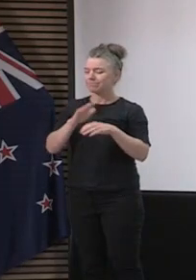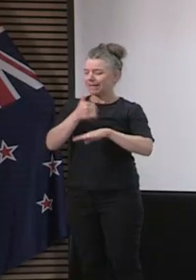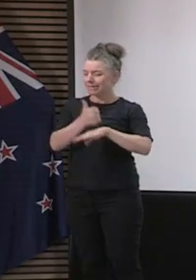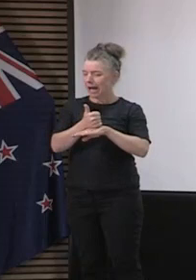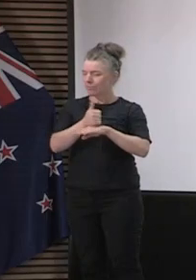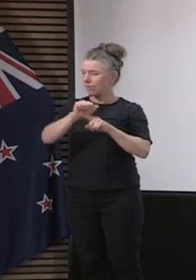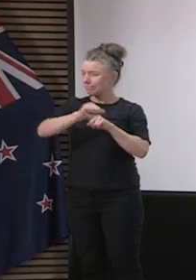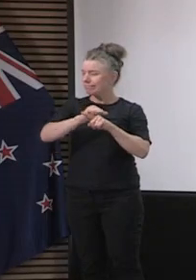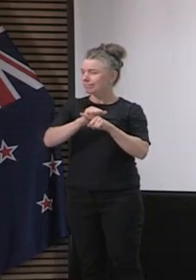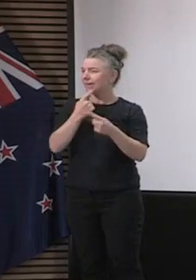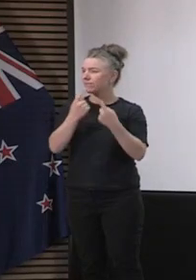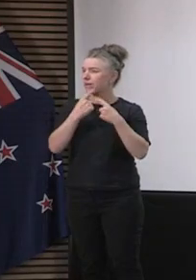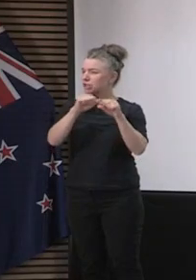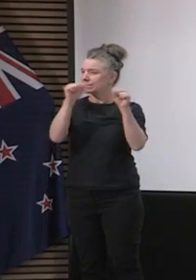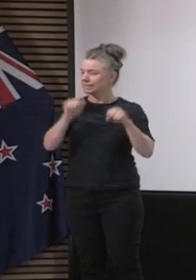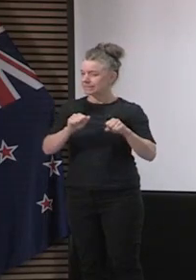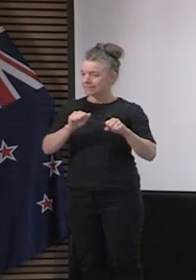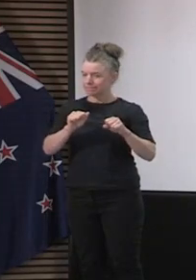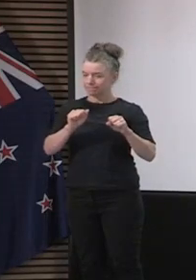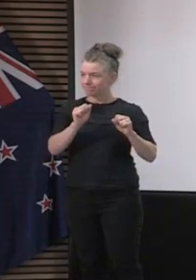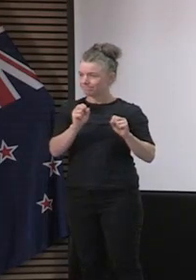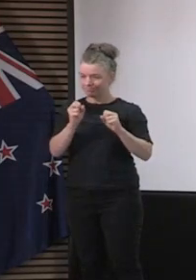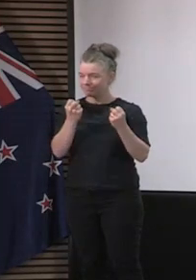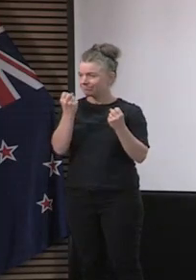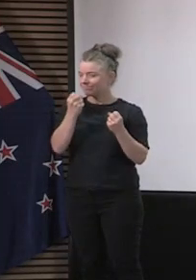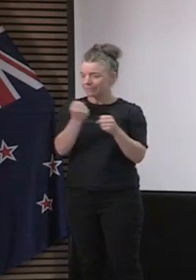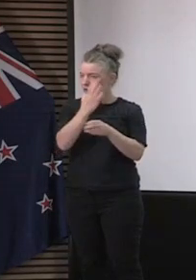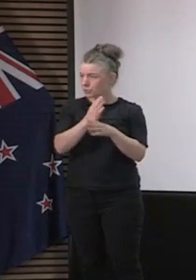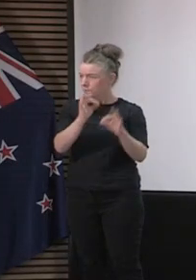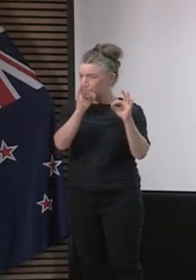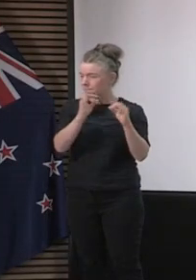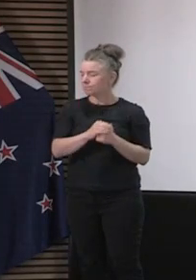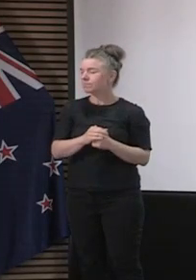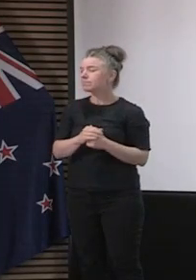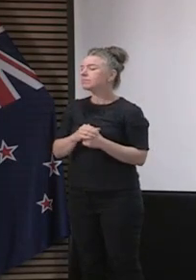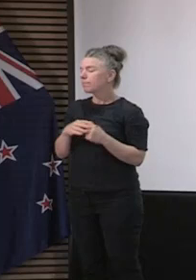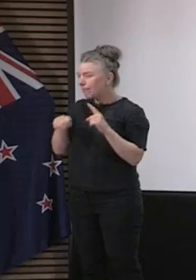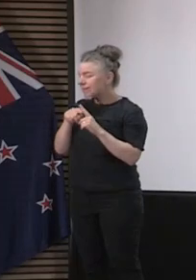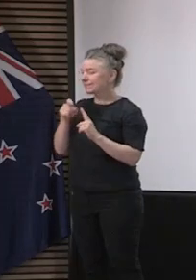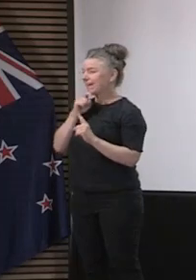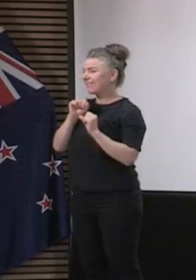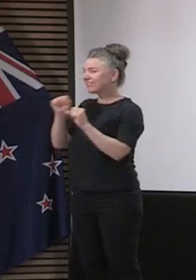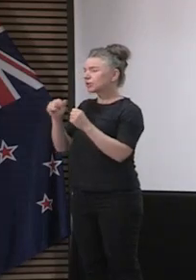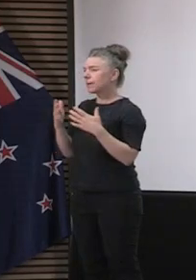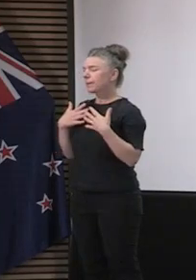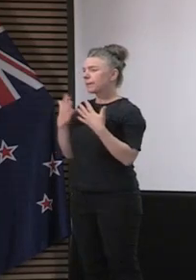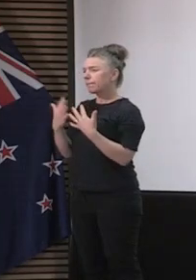team is - working apace with getting the information system up and even further developed.